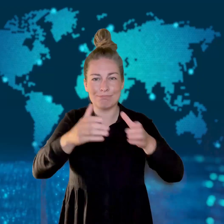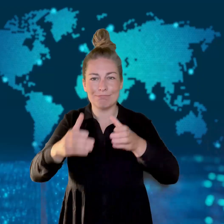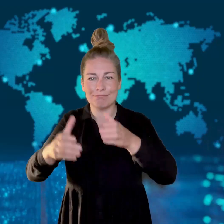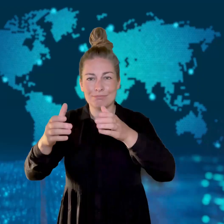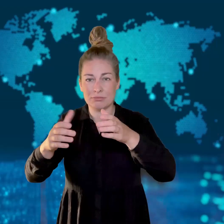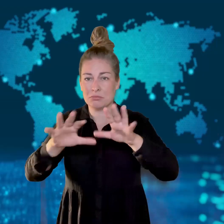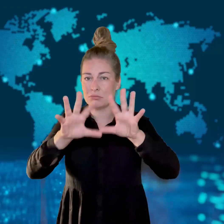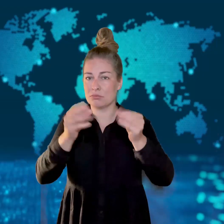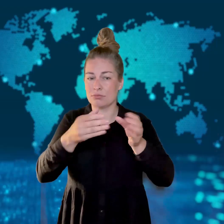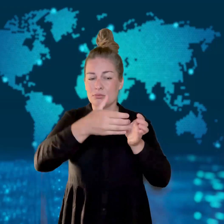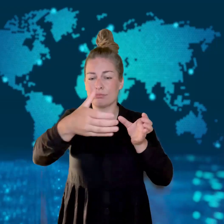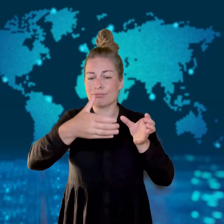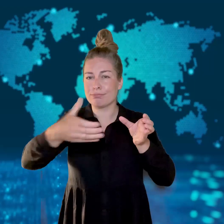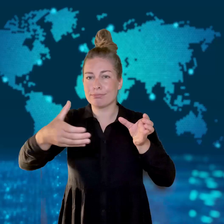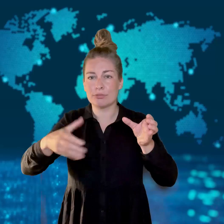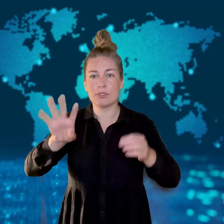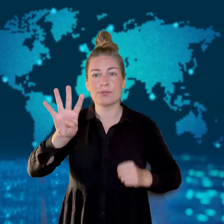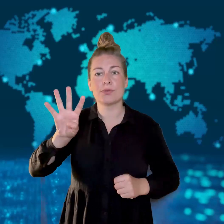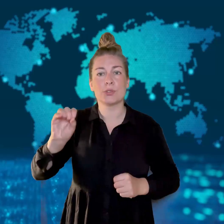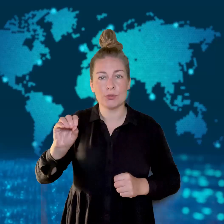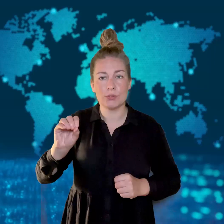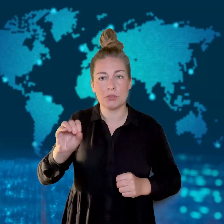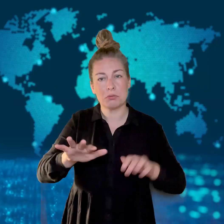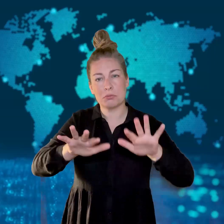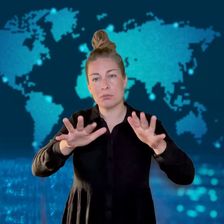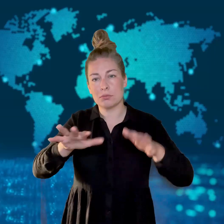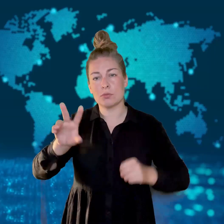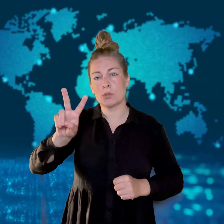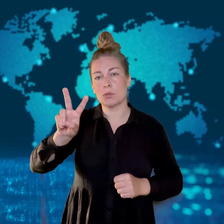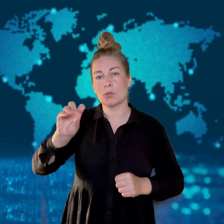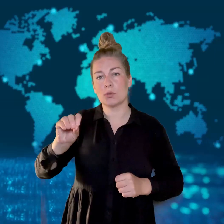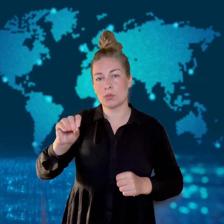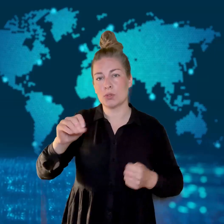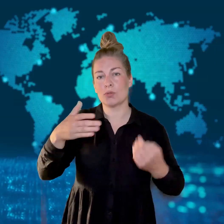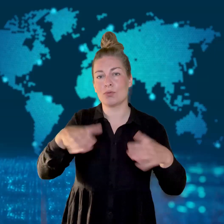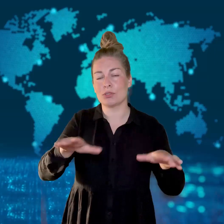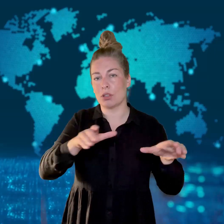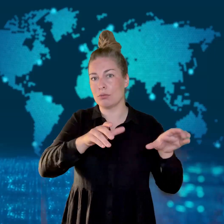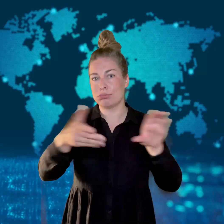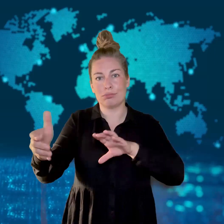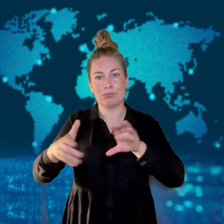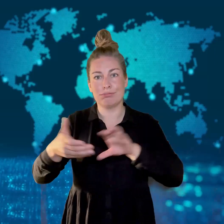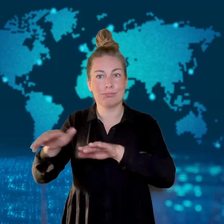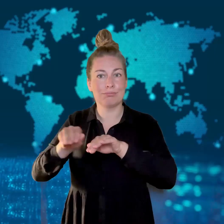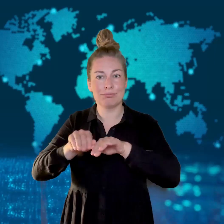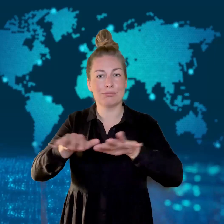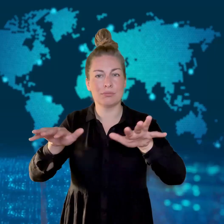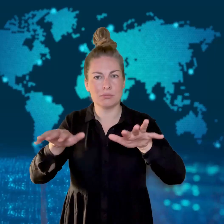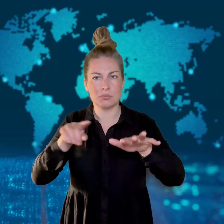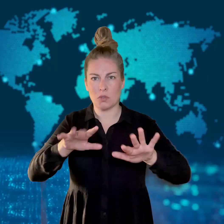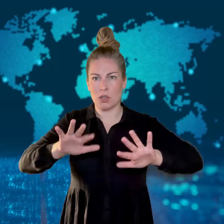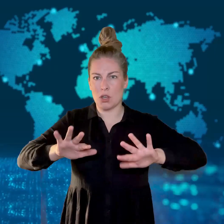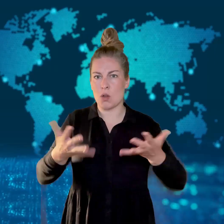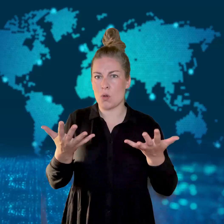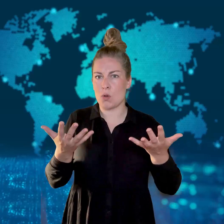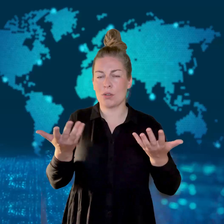The driver had swerved to avoid hitting a deer.